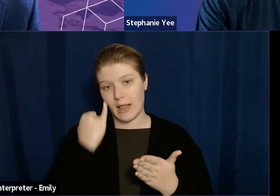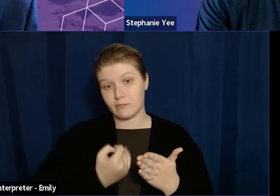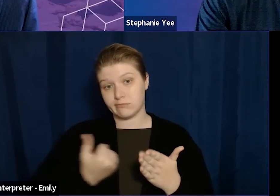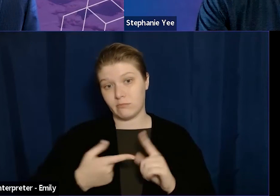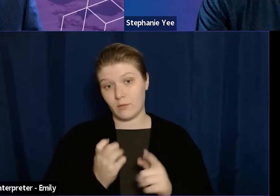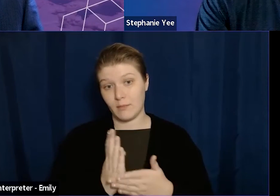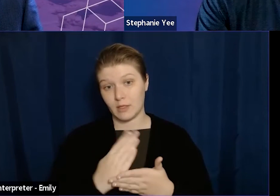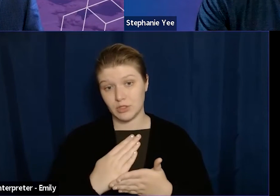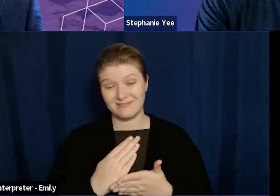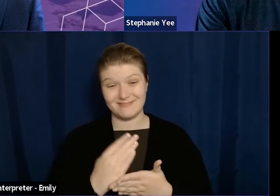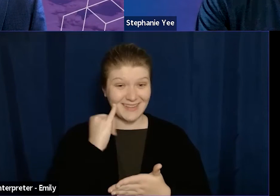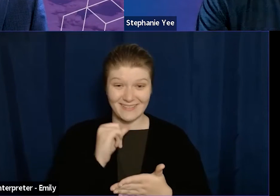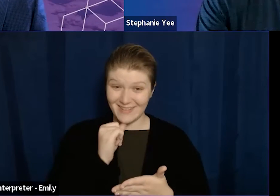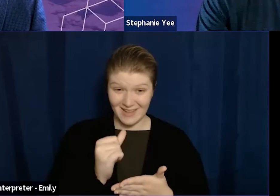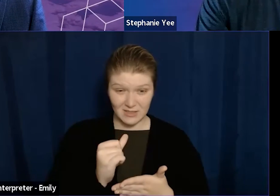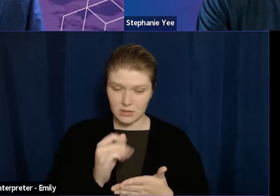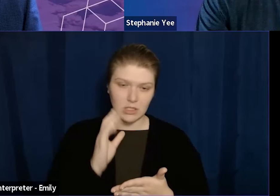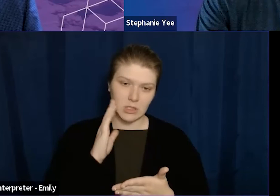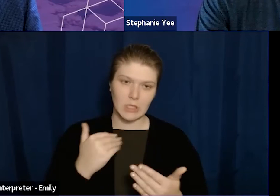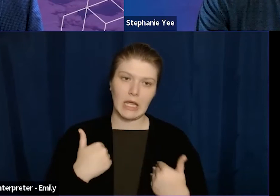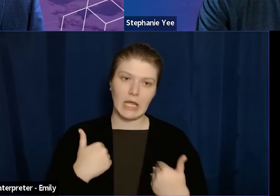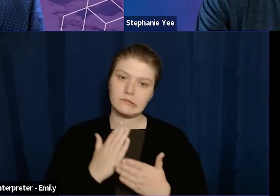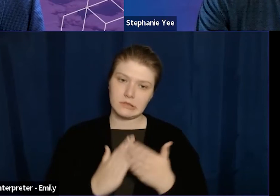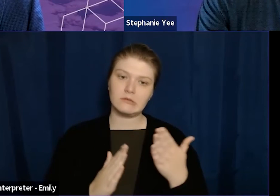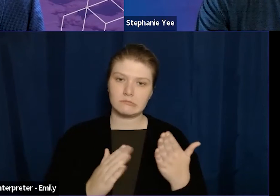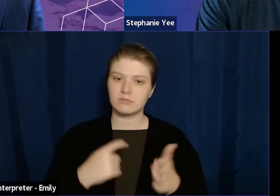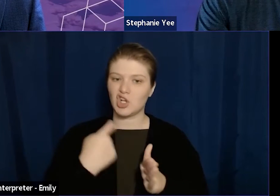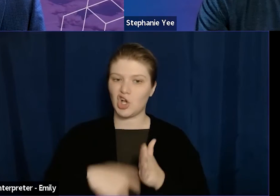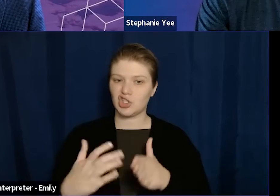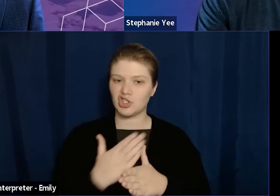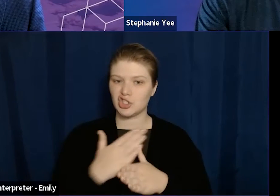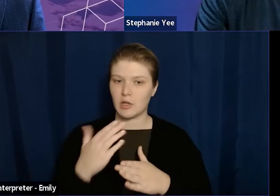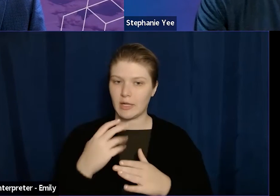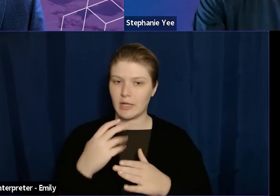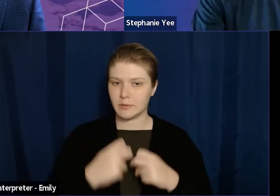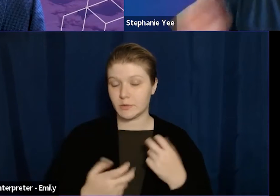Otherwise, you would have some cost-sharing issues potentially. Let's see.